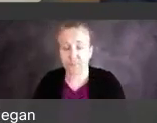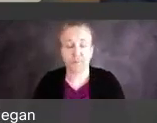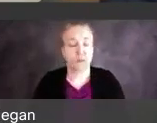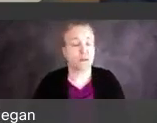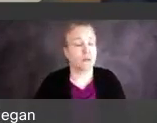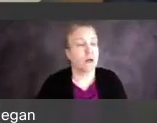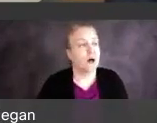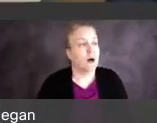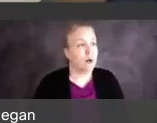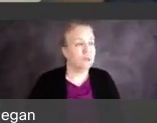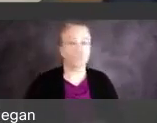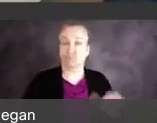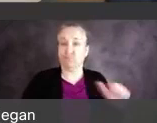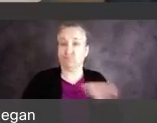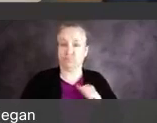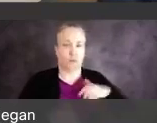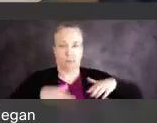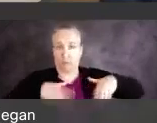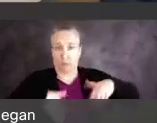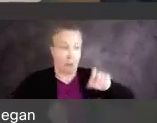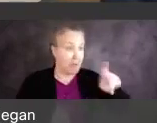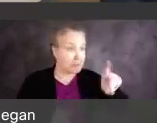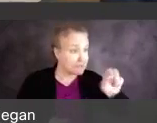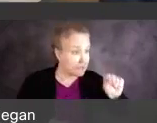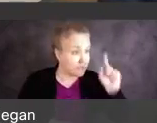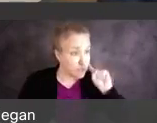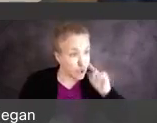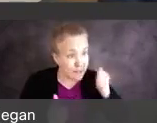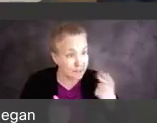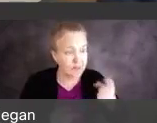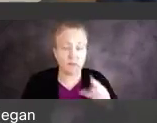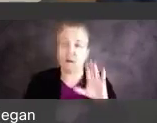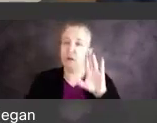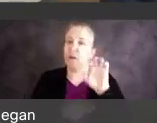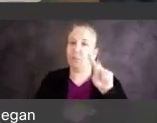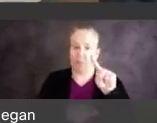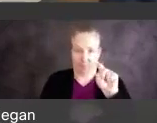[Commissioner Arkoosh I personally have not. Ken, have you heard from anyone? [Commissioner Lawrence] Berks County has reached out,